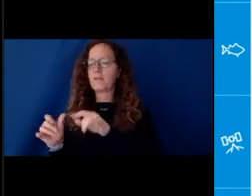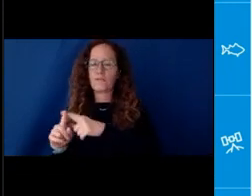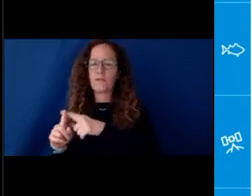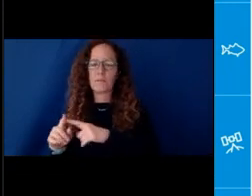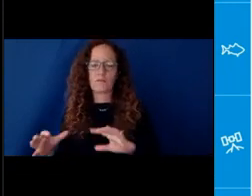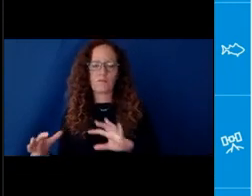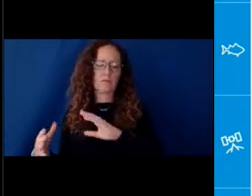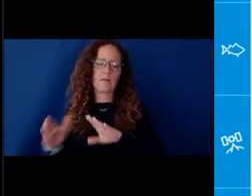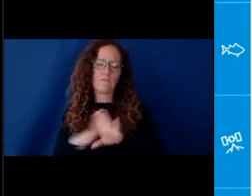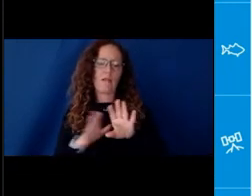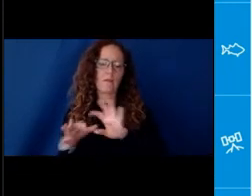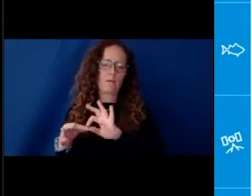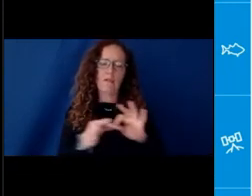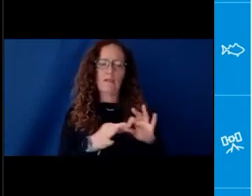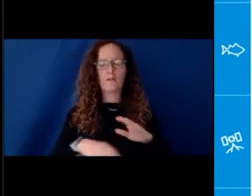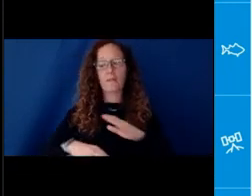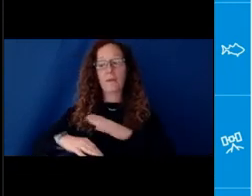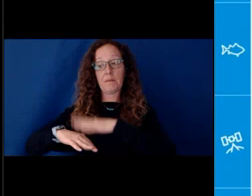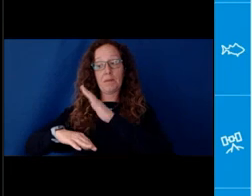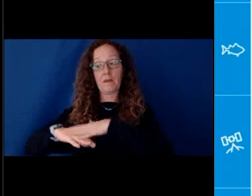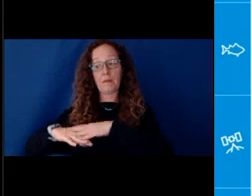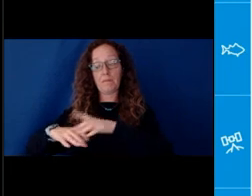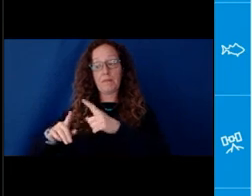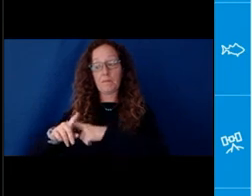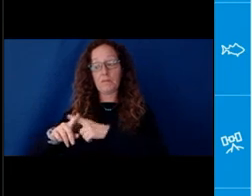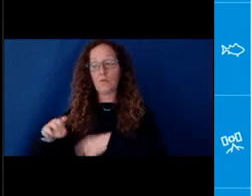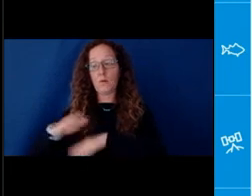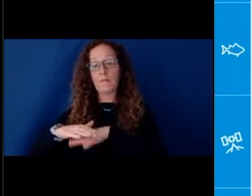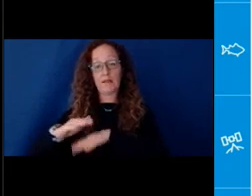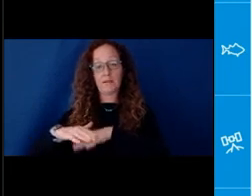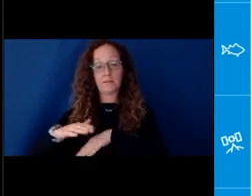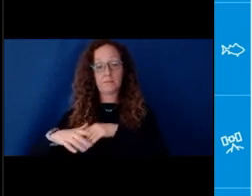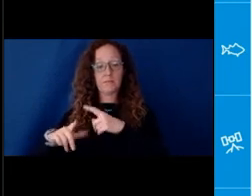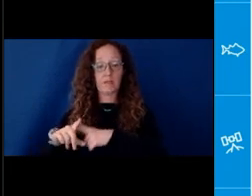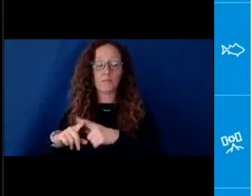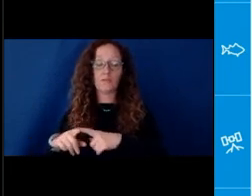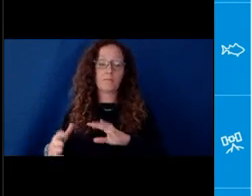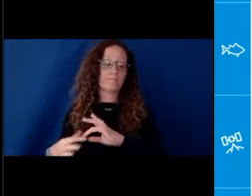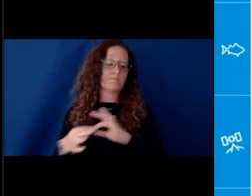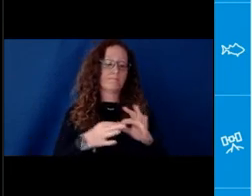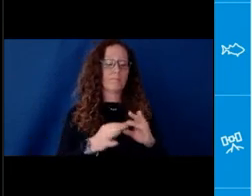minimum temperature, and that is modeled using a statistical approach, that relationship. And then,